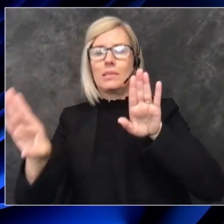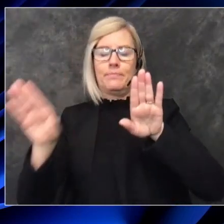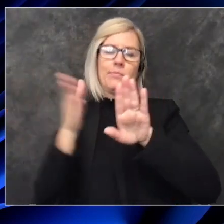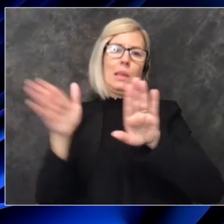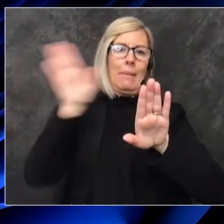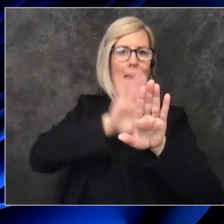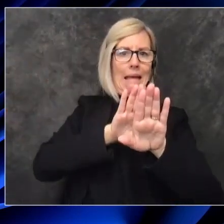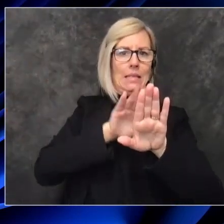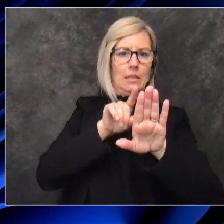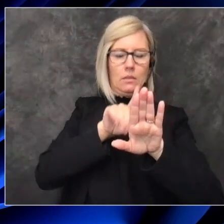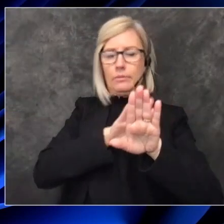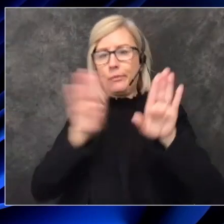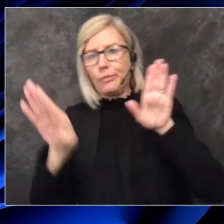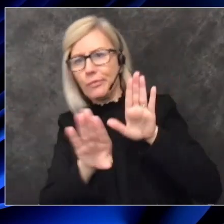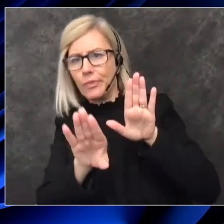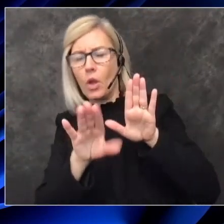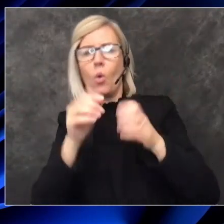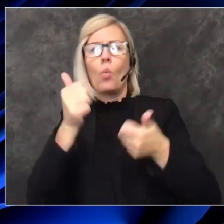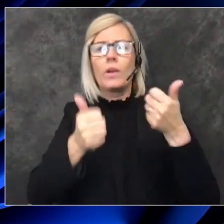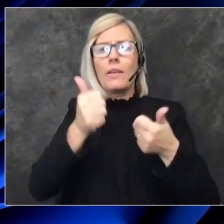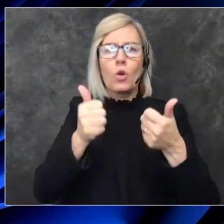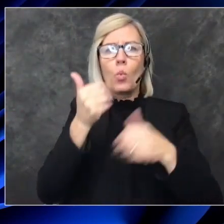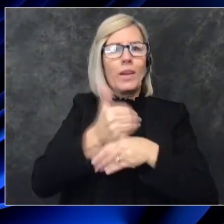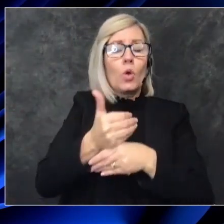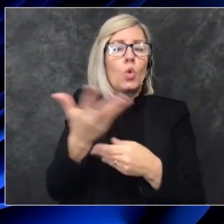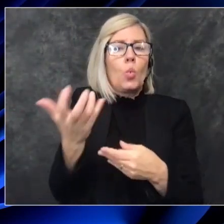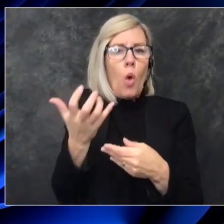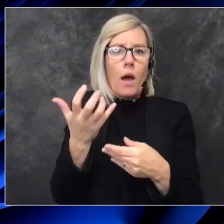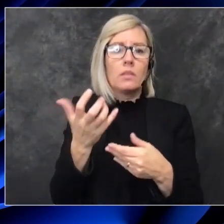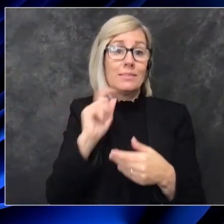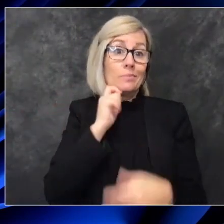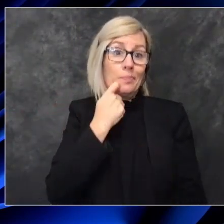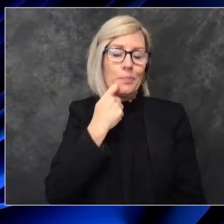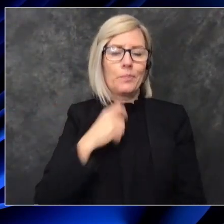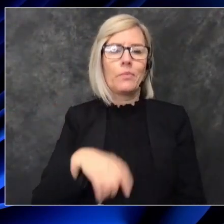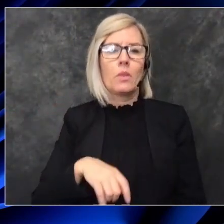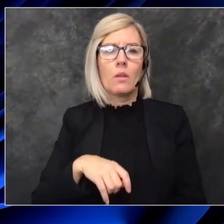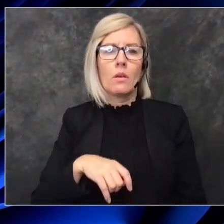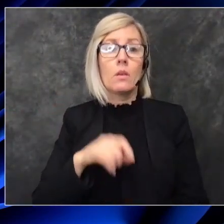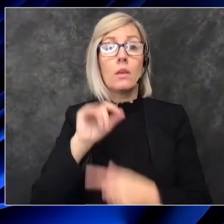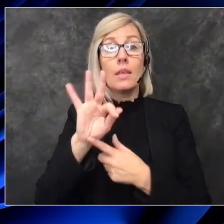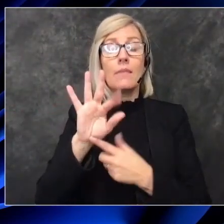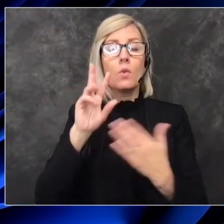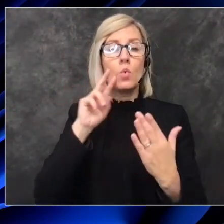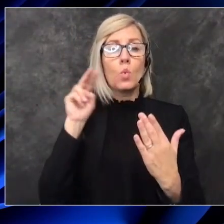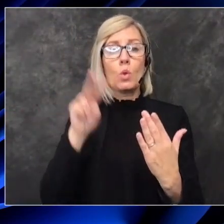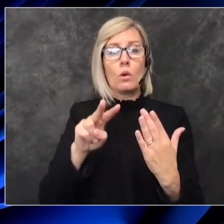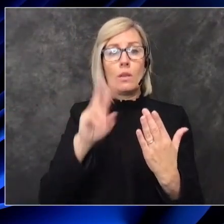window you're having to use. It's very cool, and if you look at the icons down in the taskbar,